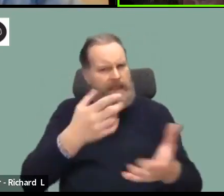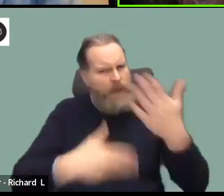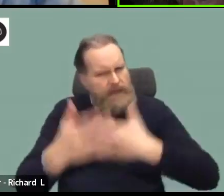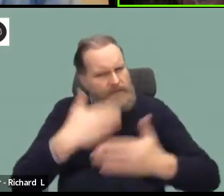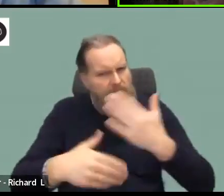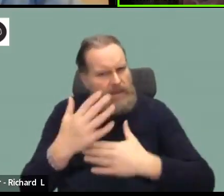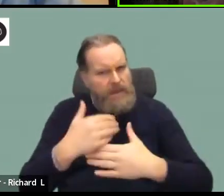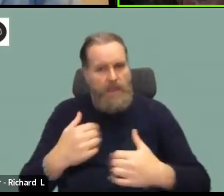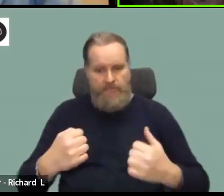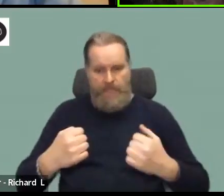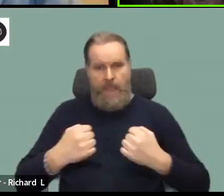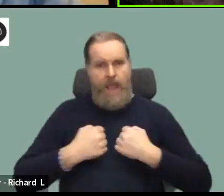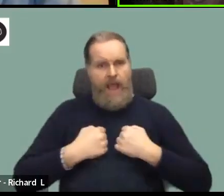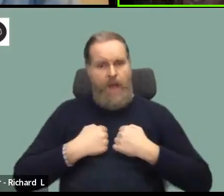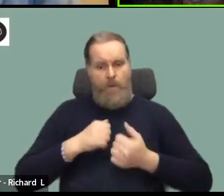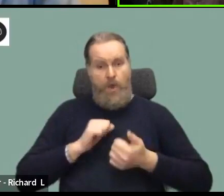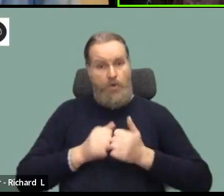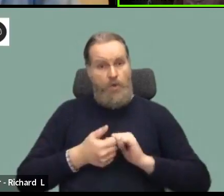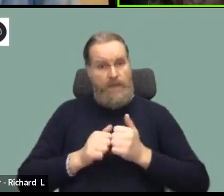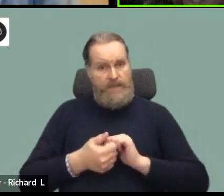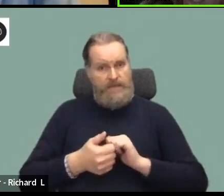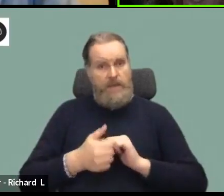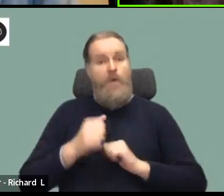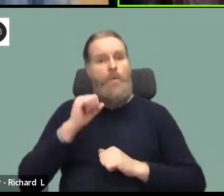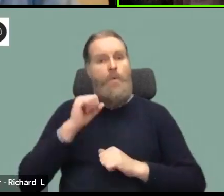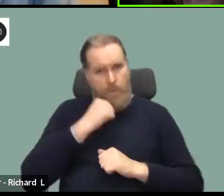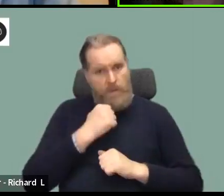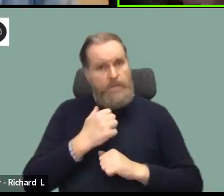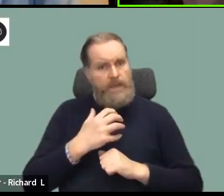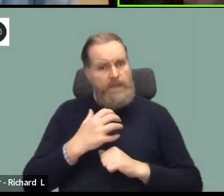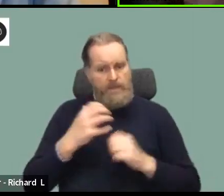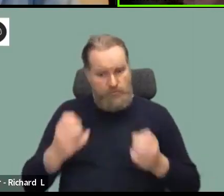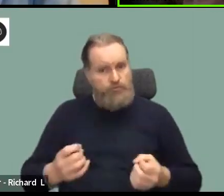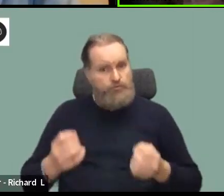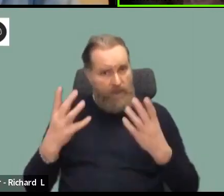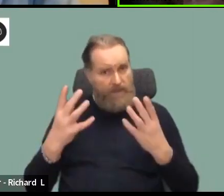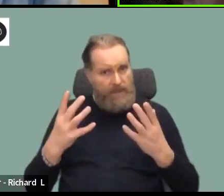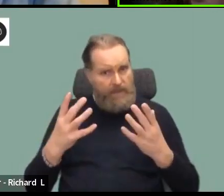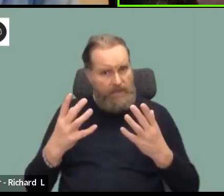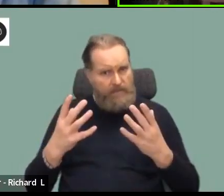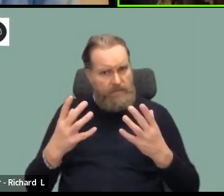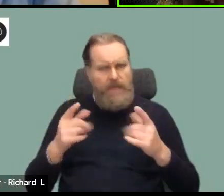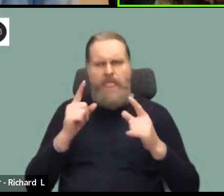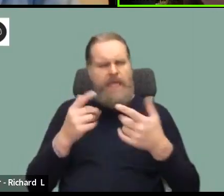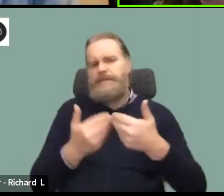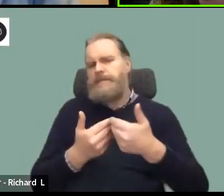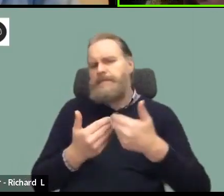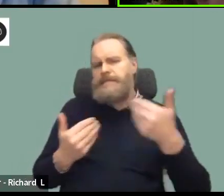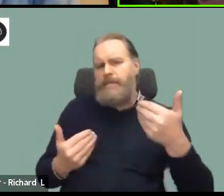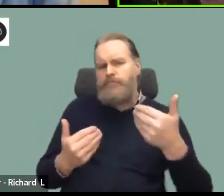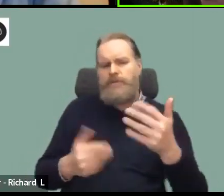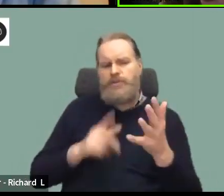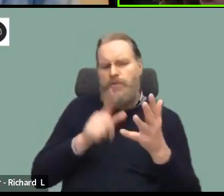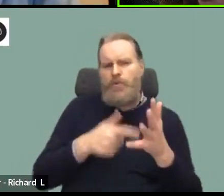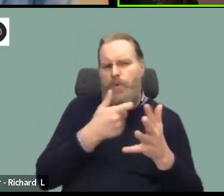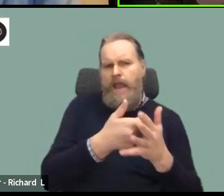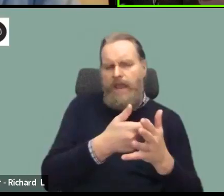Scottish Scottish Government at all. Can you Scottish Government at all. Can you confirm if our colleagues will be striking as they voted yes, and our pay bills. untry separate. from the US